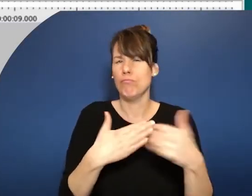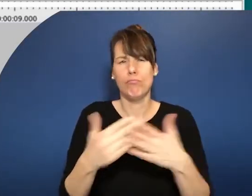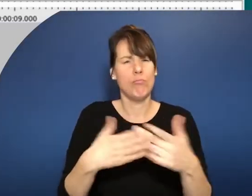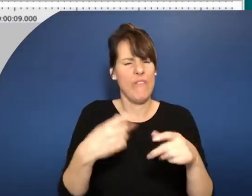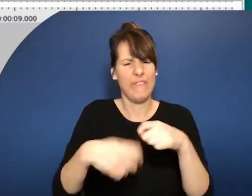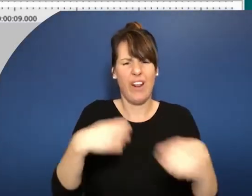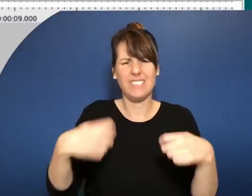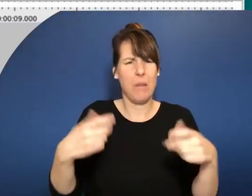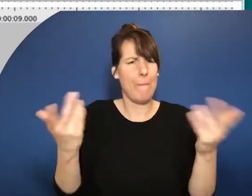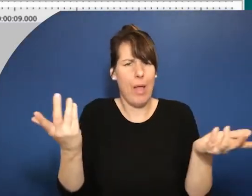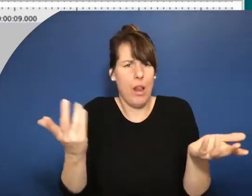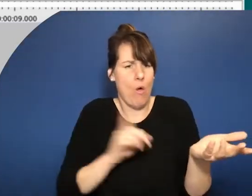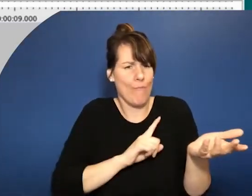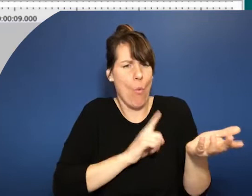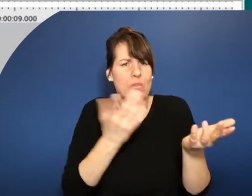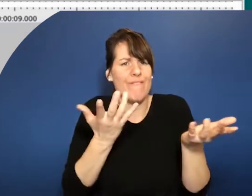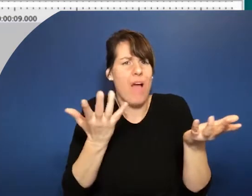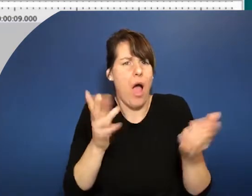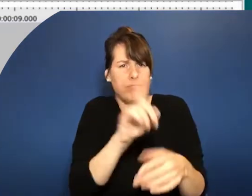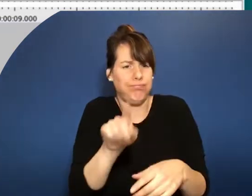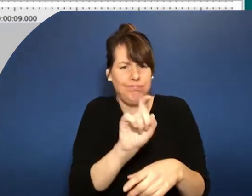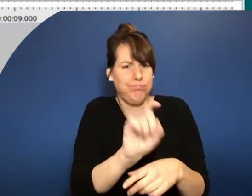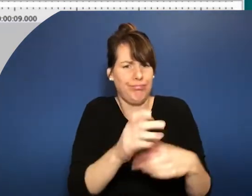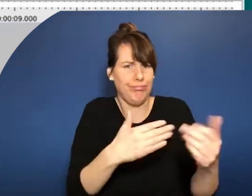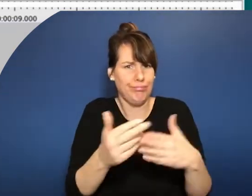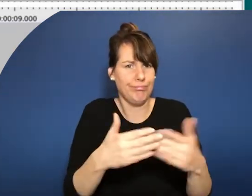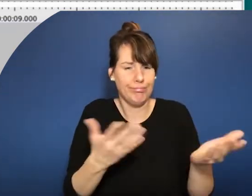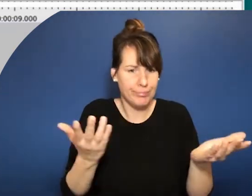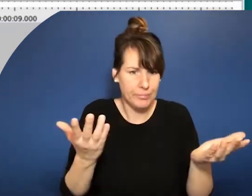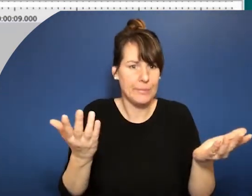in a very flexible way and in a relaxed way.